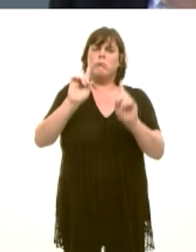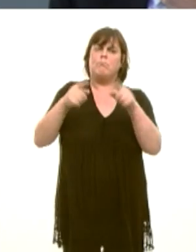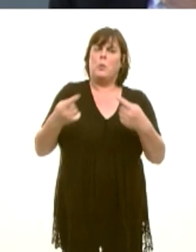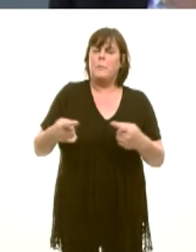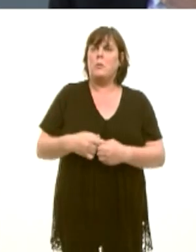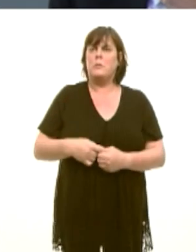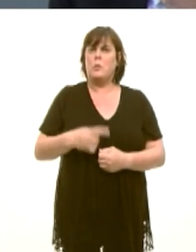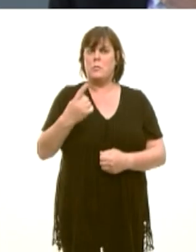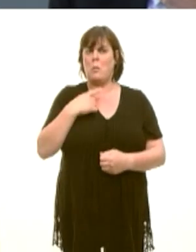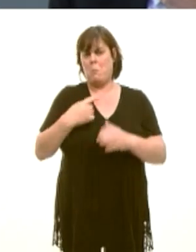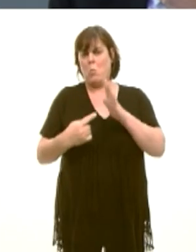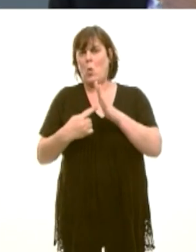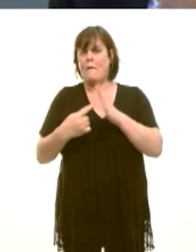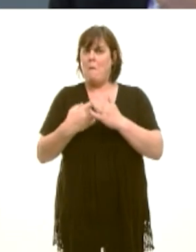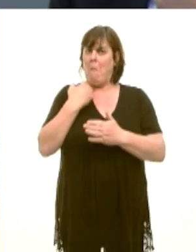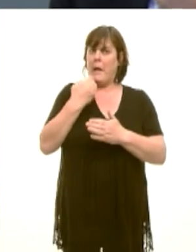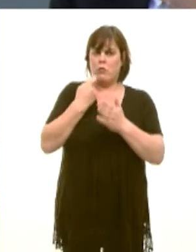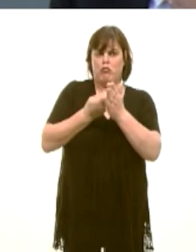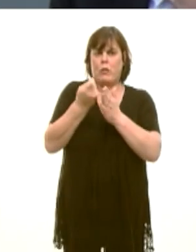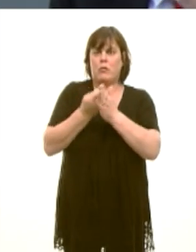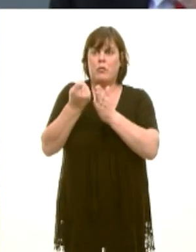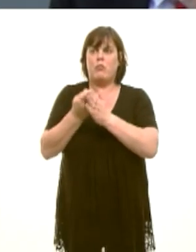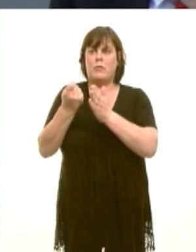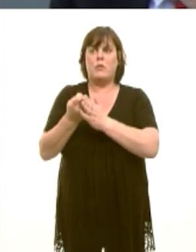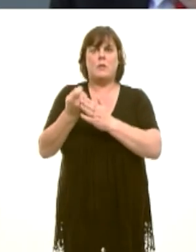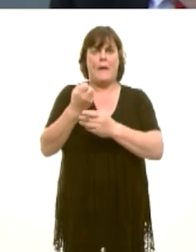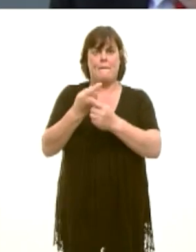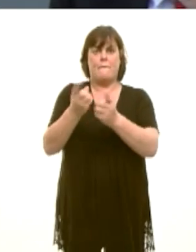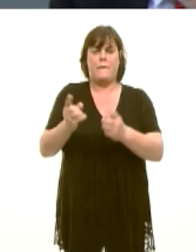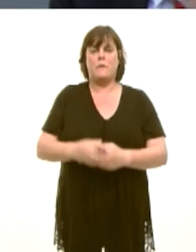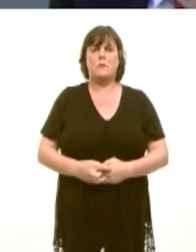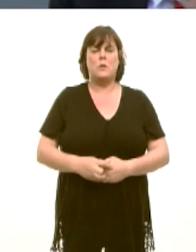homes for those people to rent. Last year, we showed figures that there were thousands